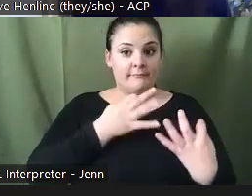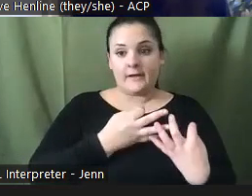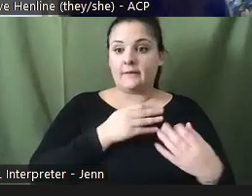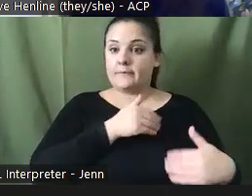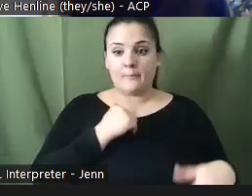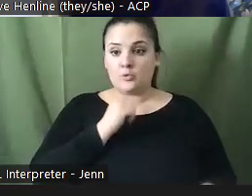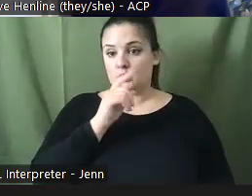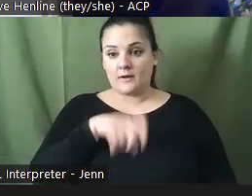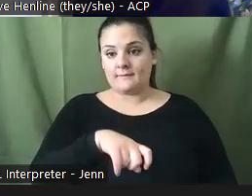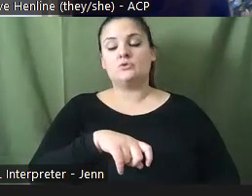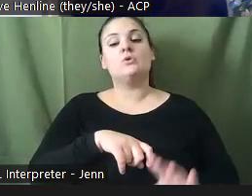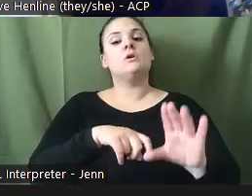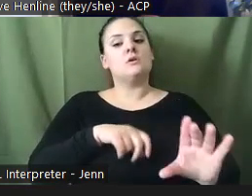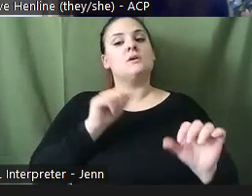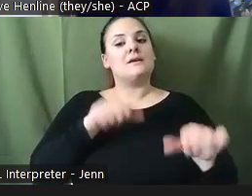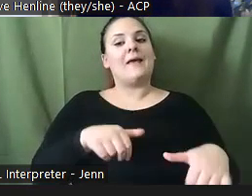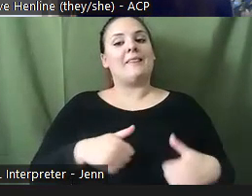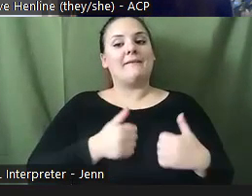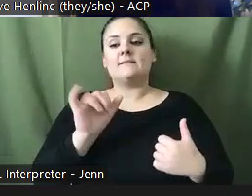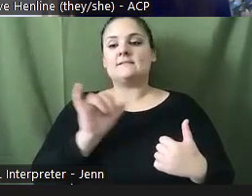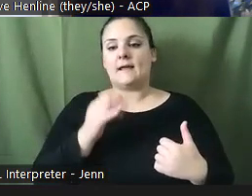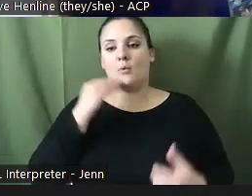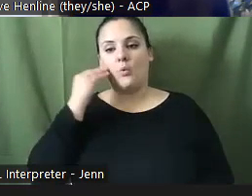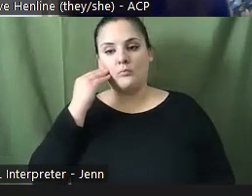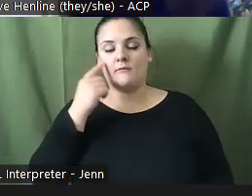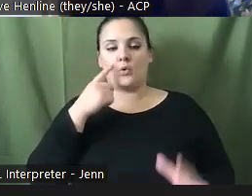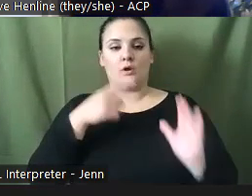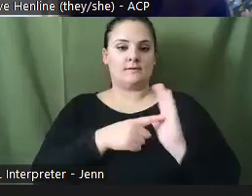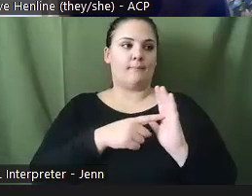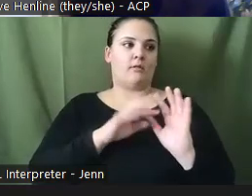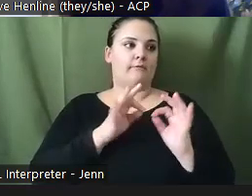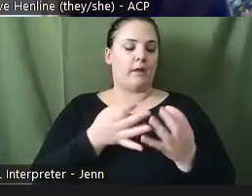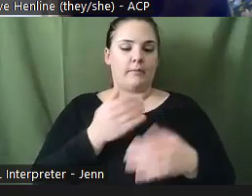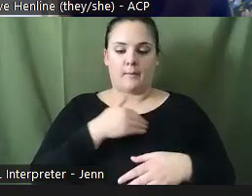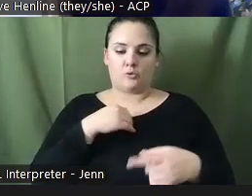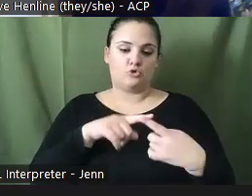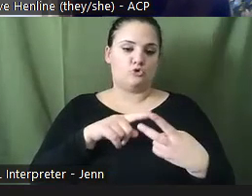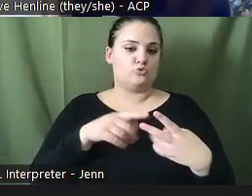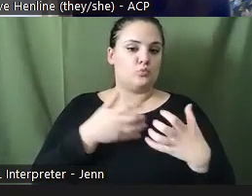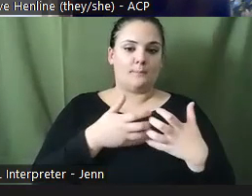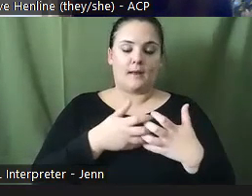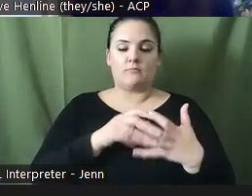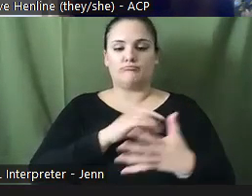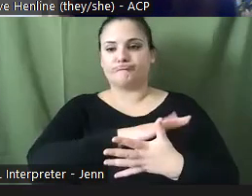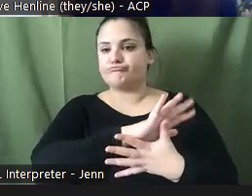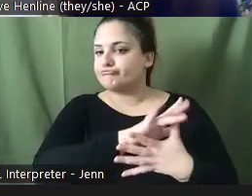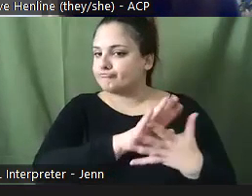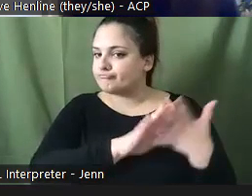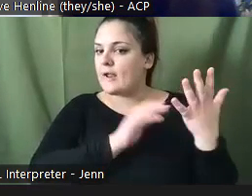same home. So it can certainly be relatives, it can be a roommate, anything like that.